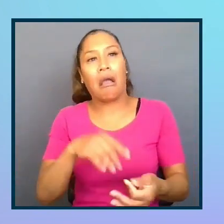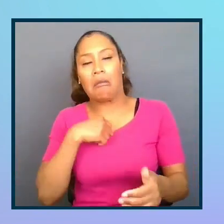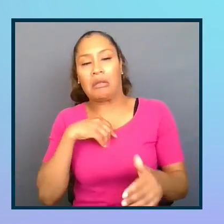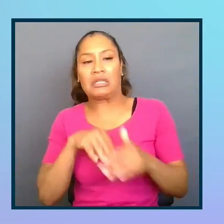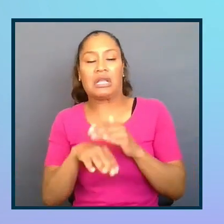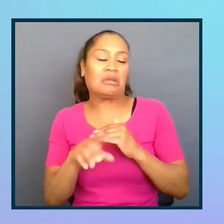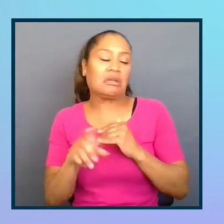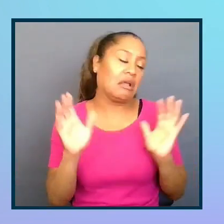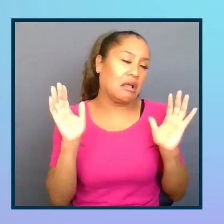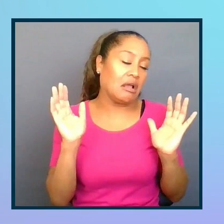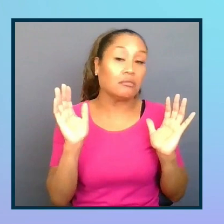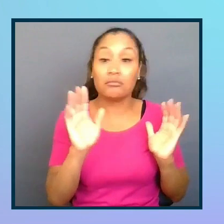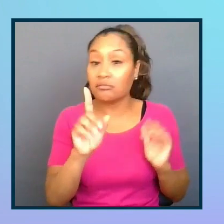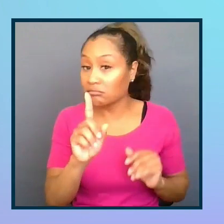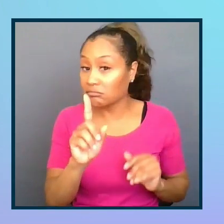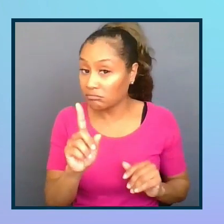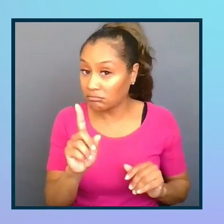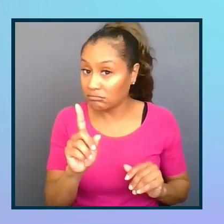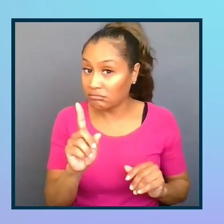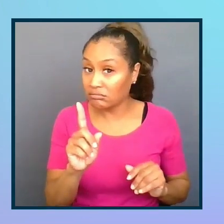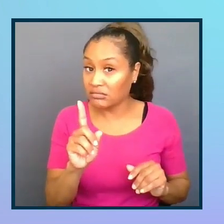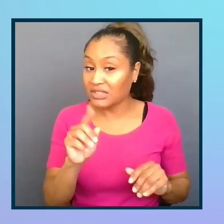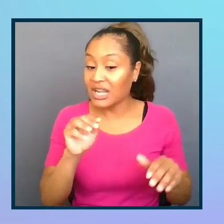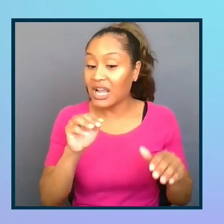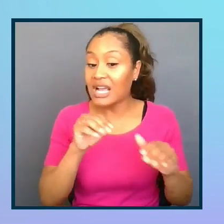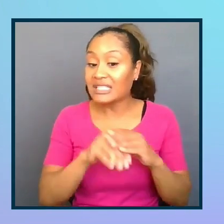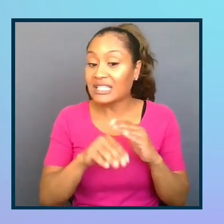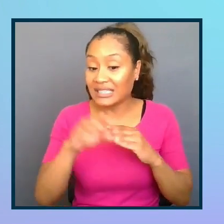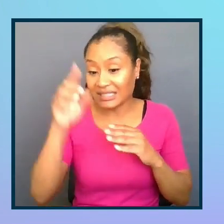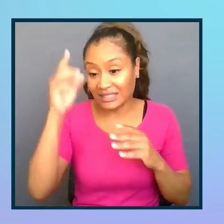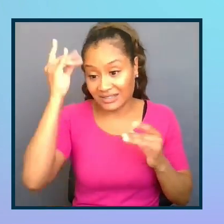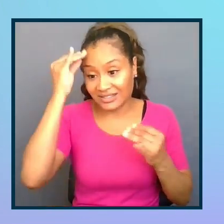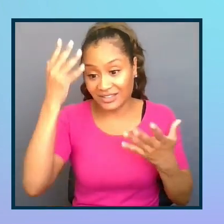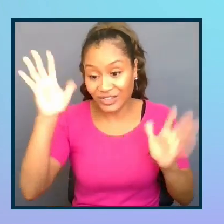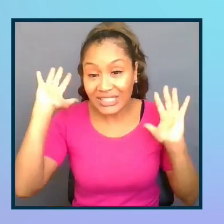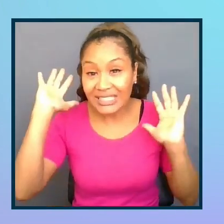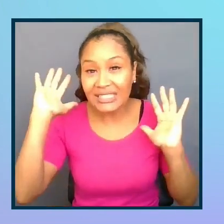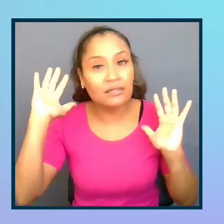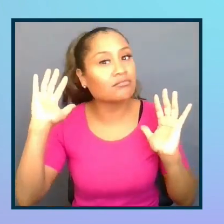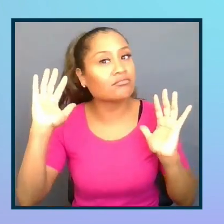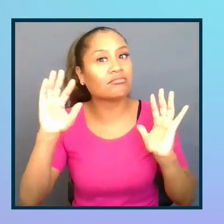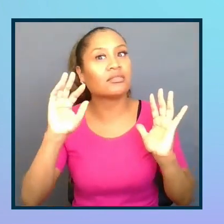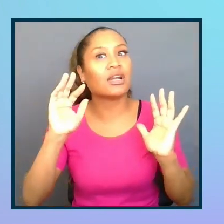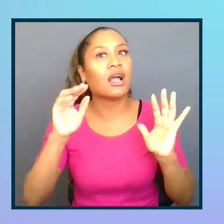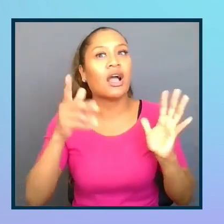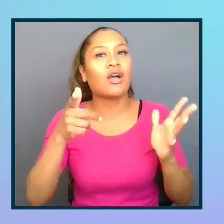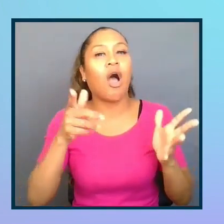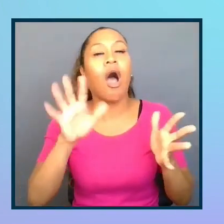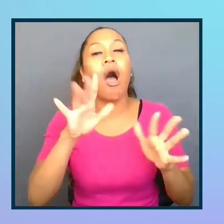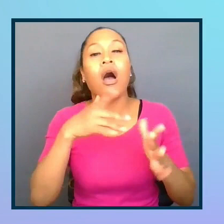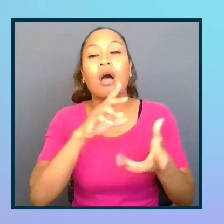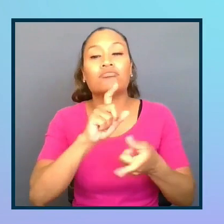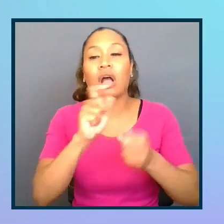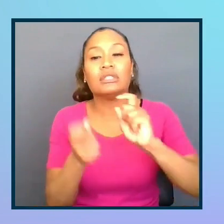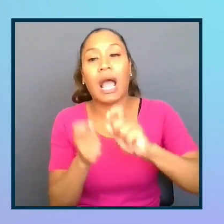but if we've taken accessibility into a can, then you can just adapt and you can interact